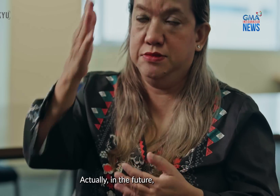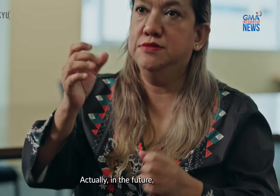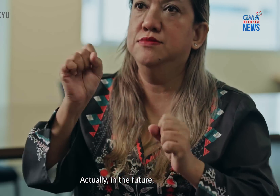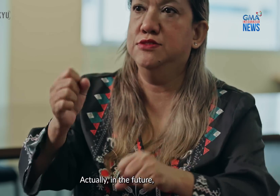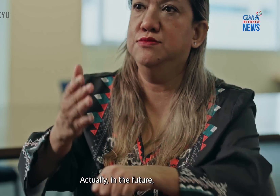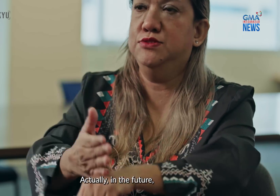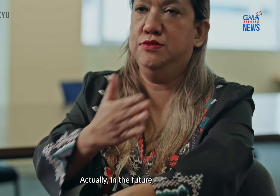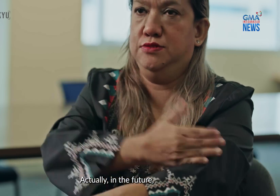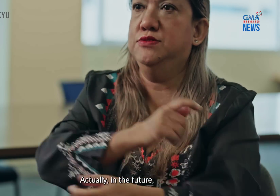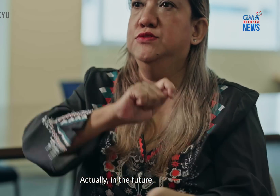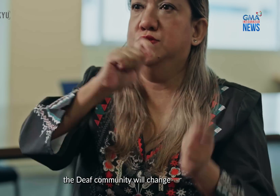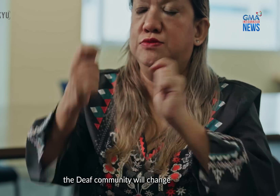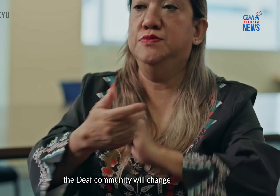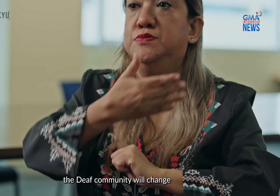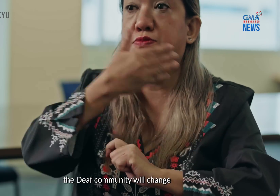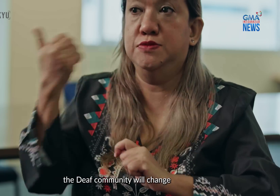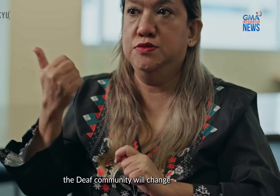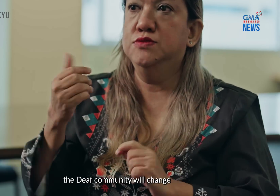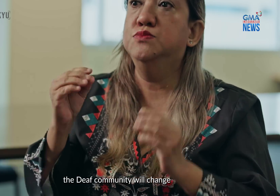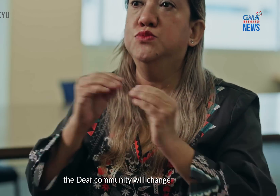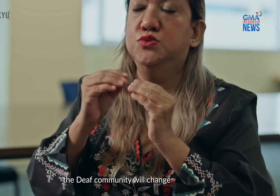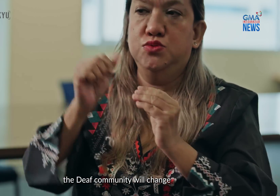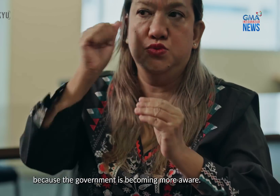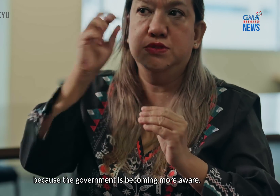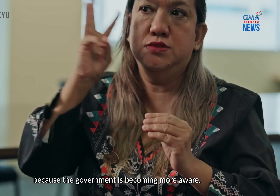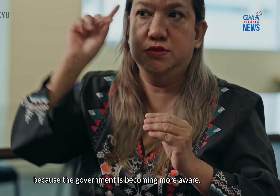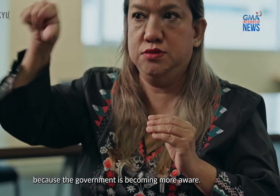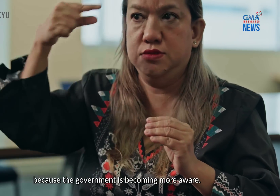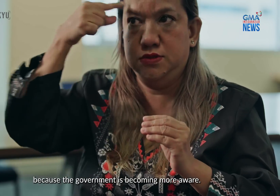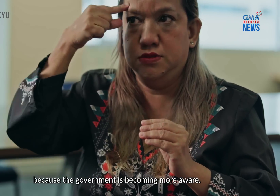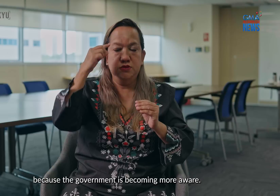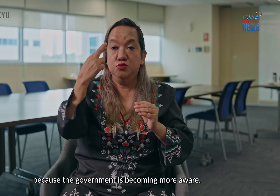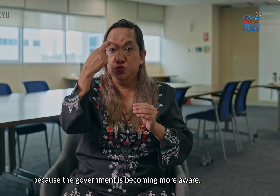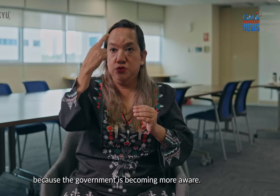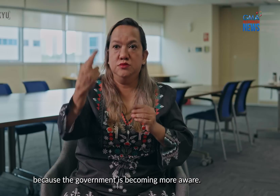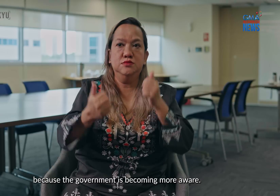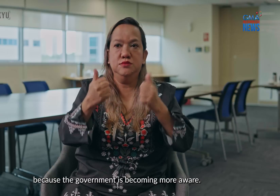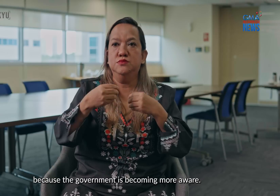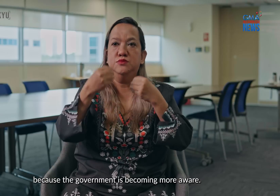within the Earth's atmosphere. So this is the sign for greenhouse effect.